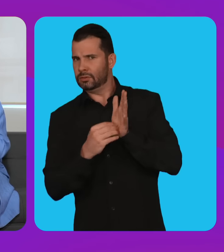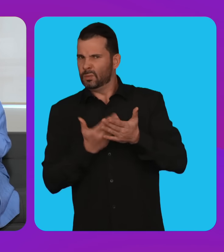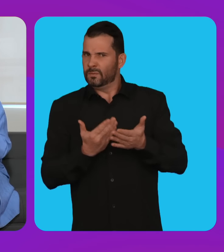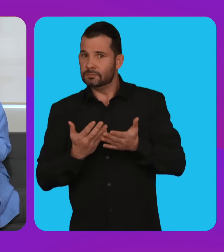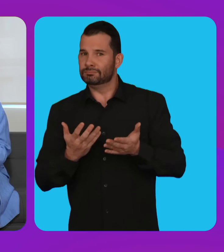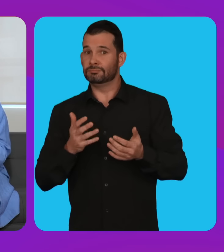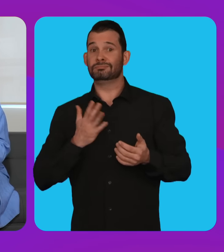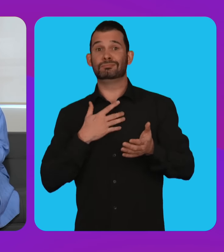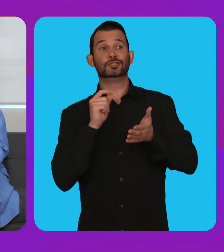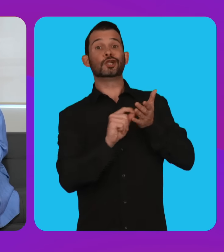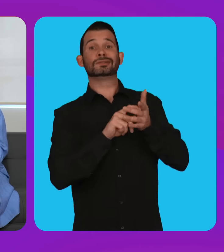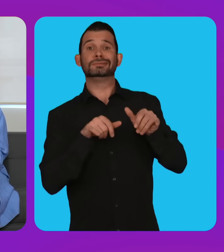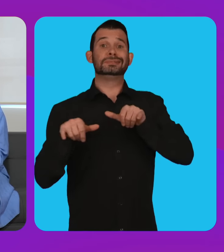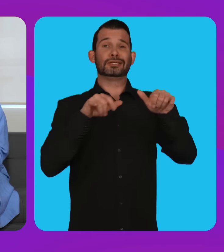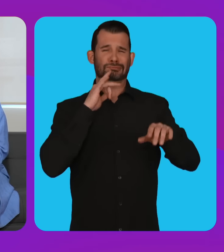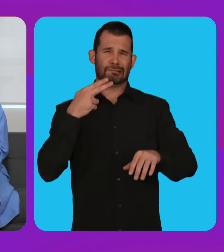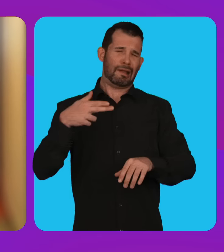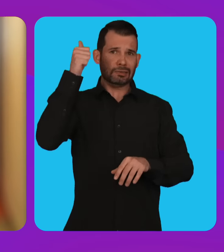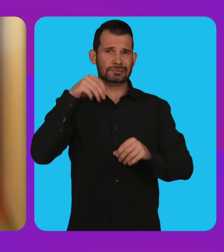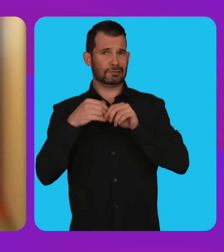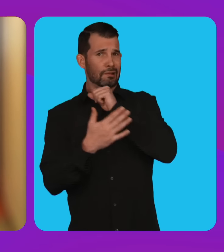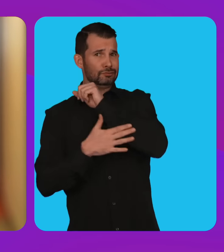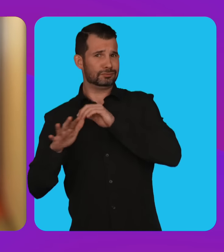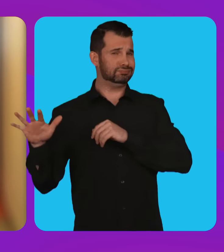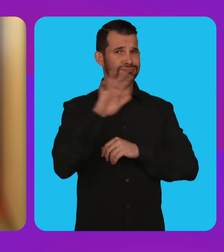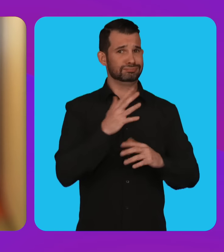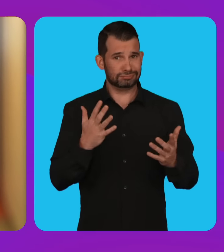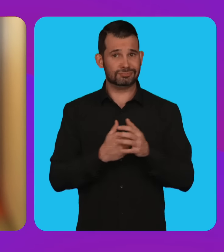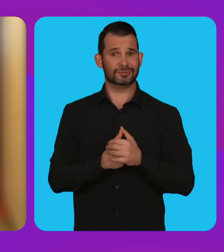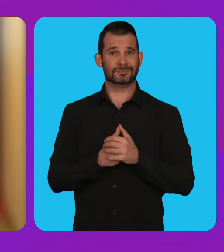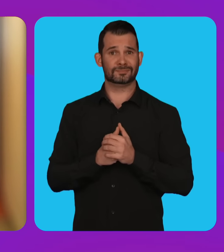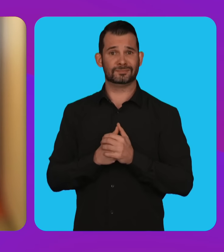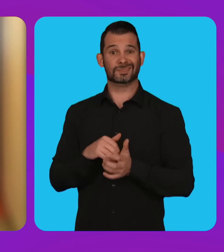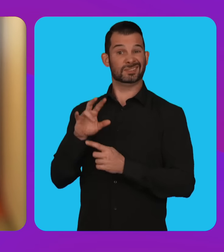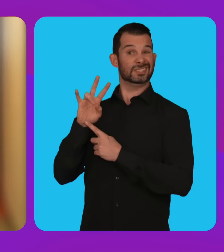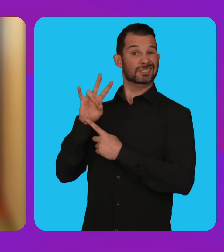Our journalistic standards are the highest in the country,